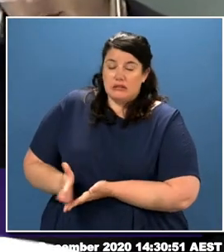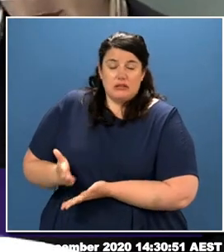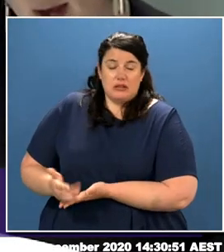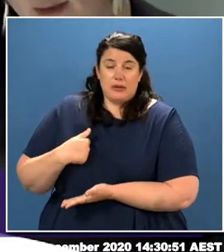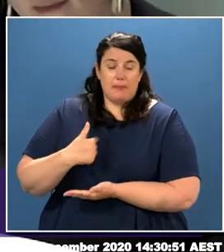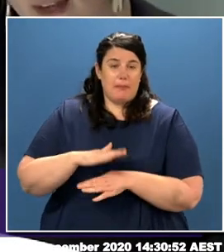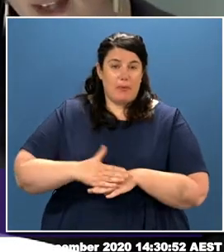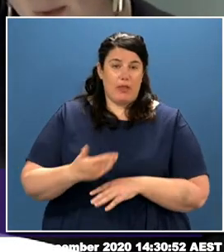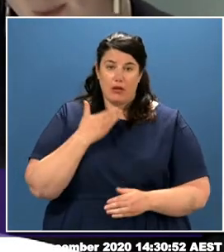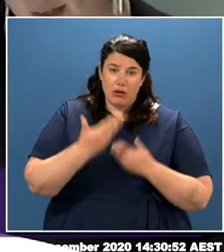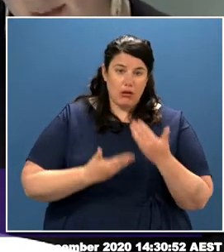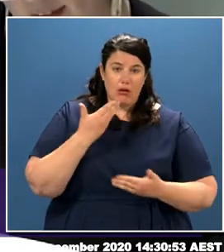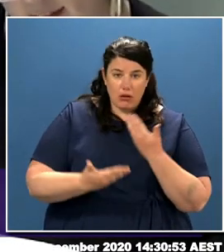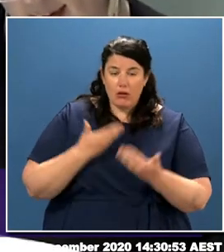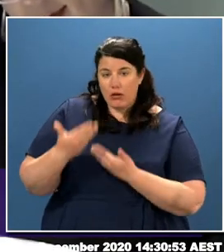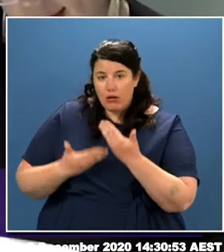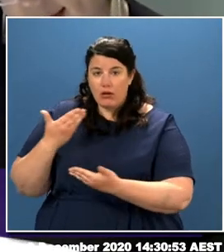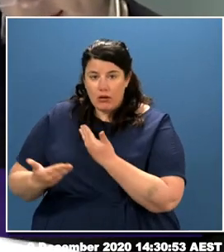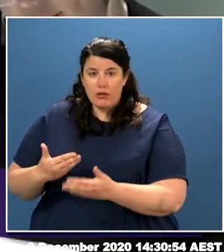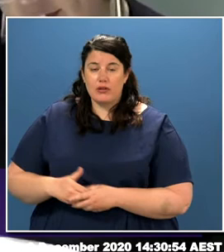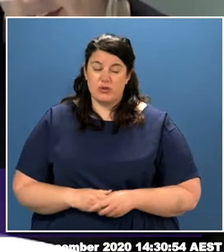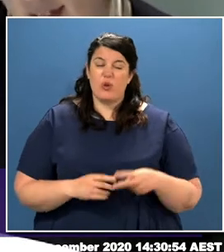So that's probably one of the second key issues.